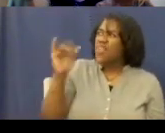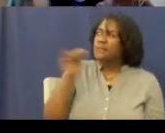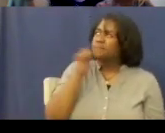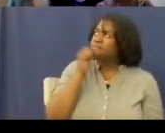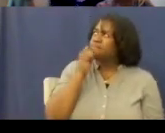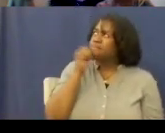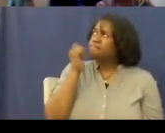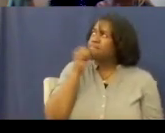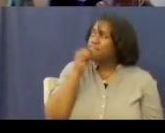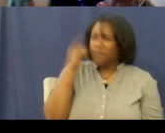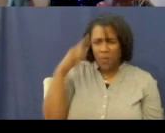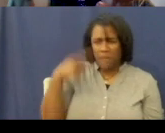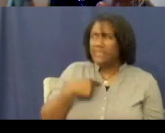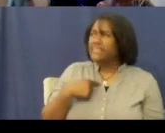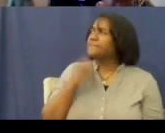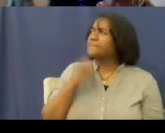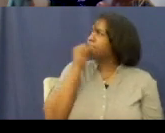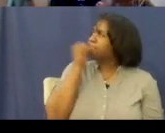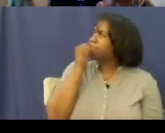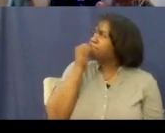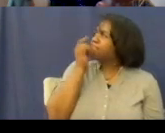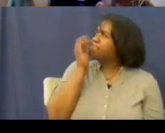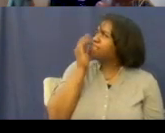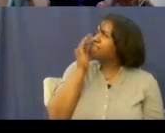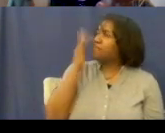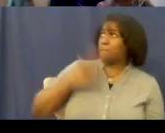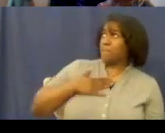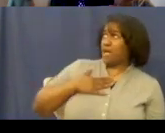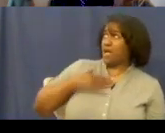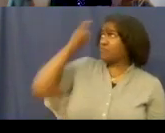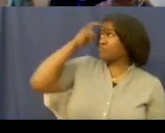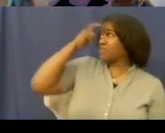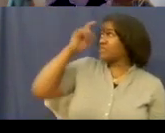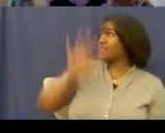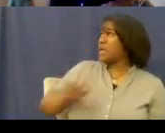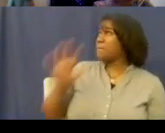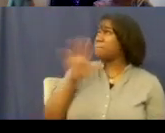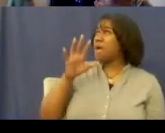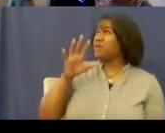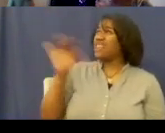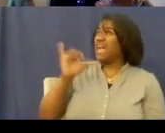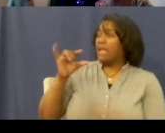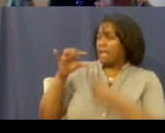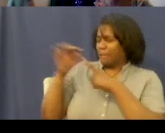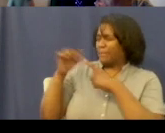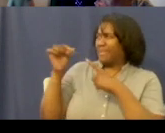A puppet brain probably weighs as much as a pea .